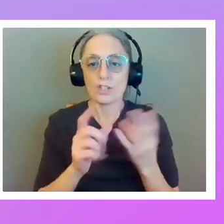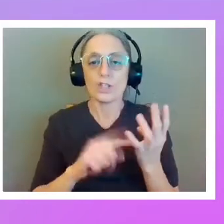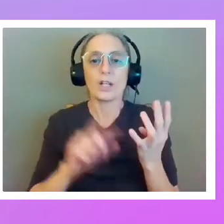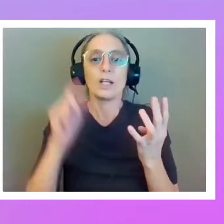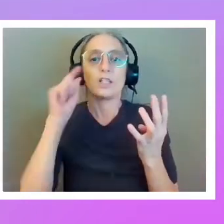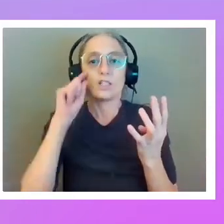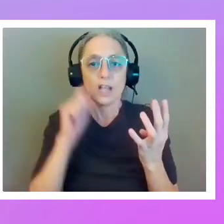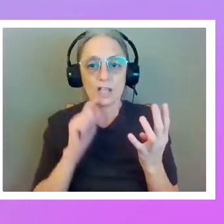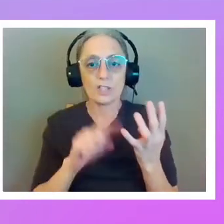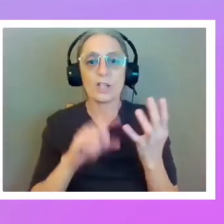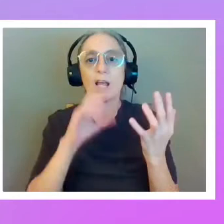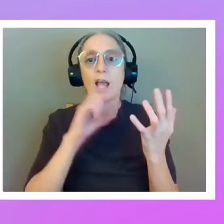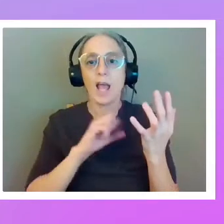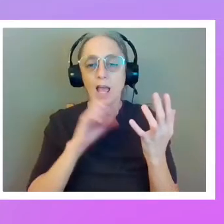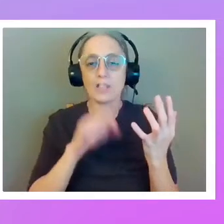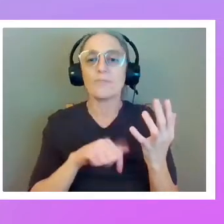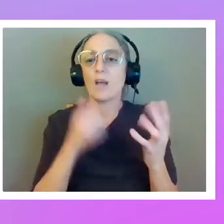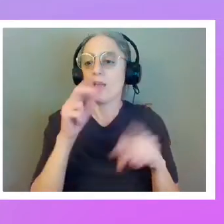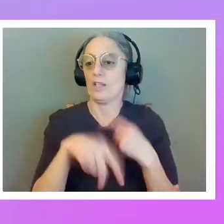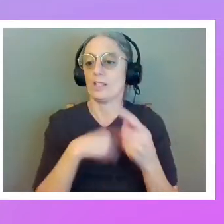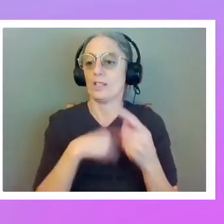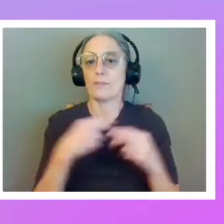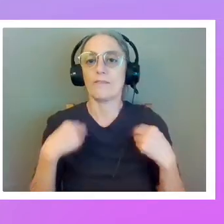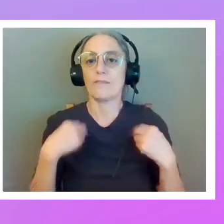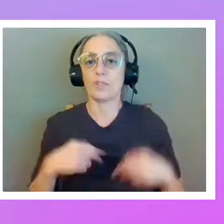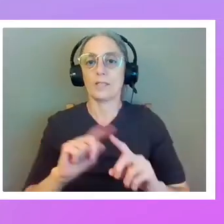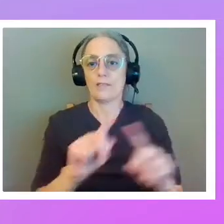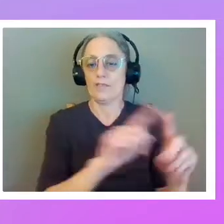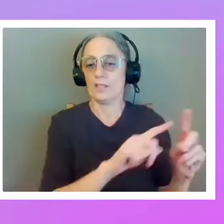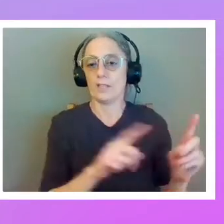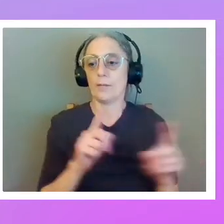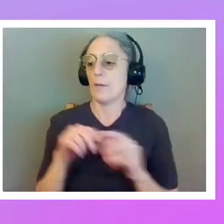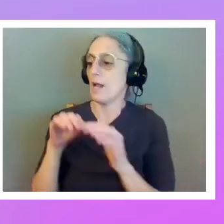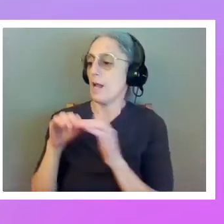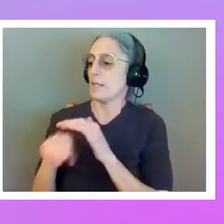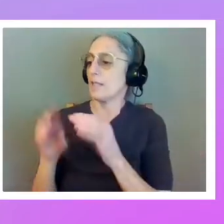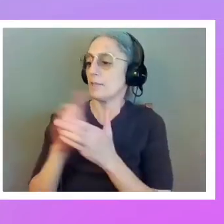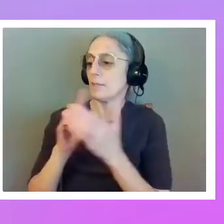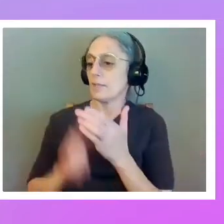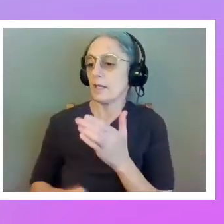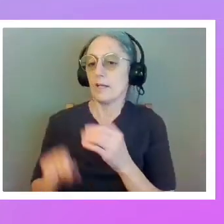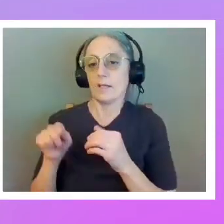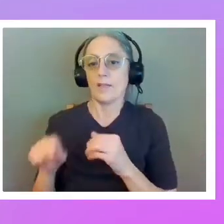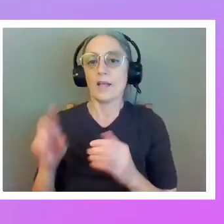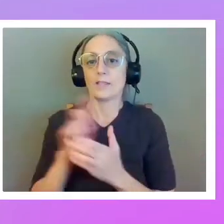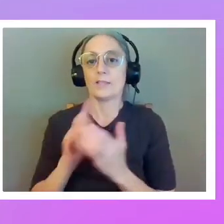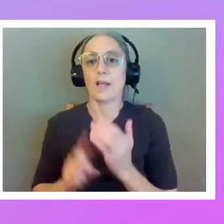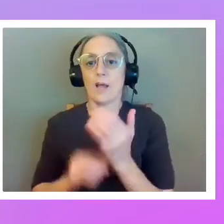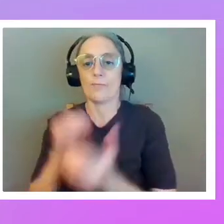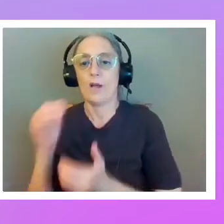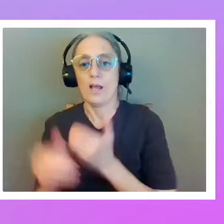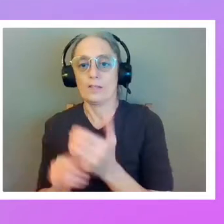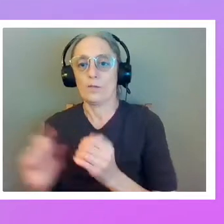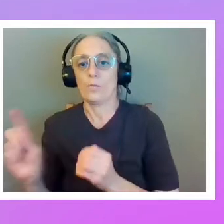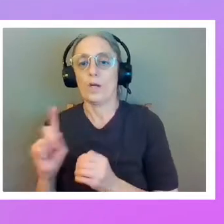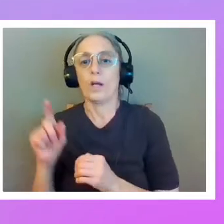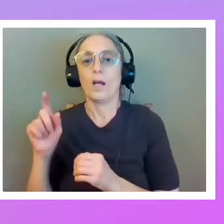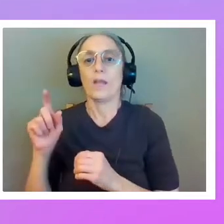and other forms of human difference. Whereas accessible design is a design process in which the needs of people with disabilities